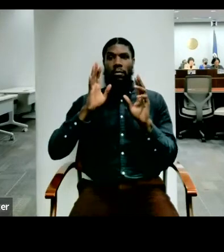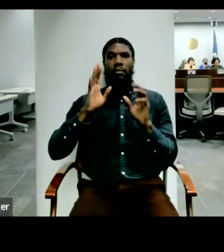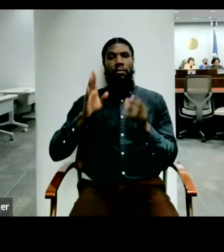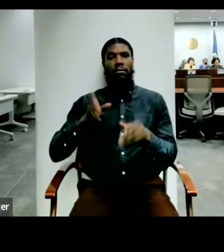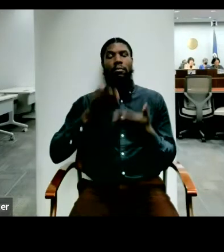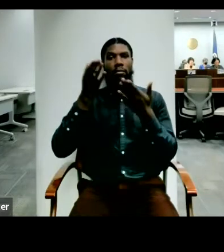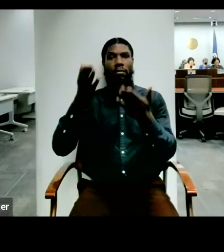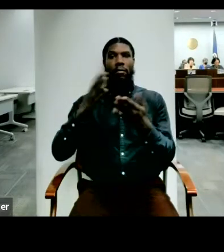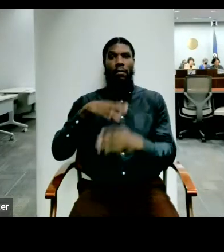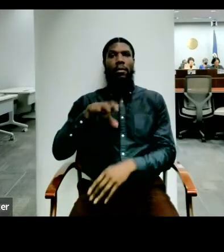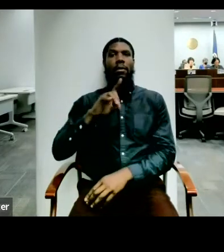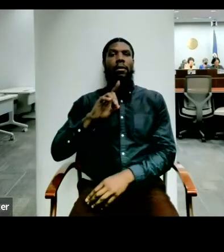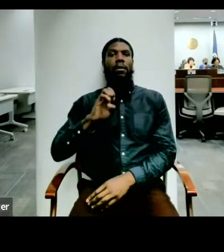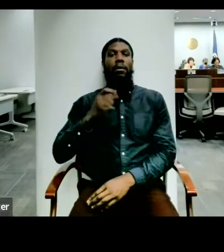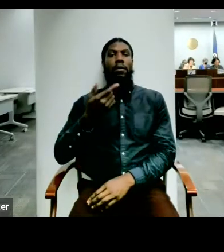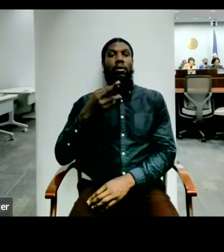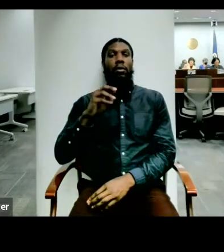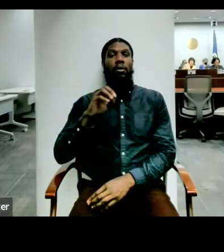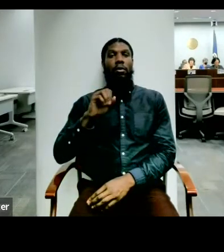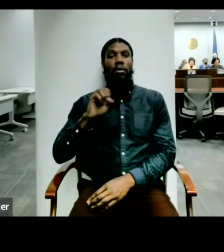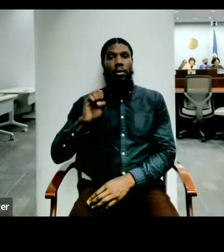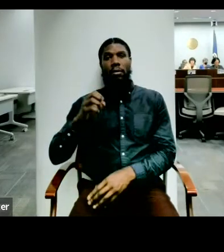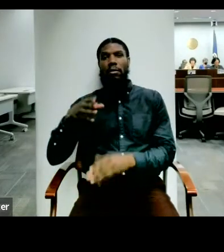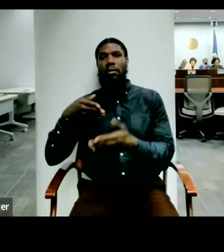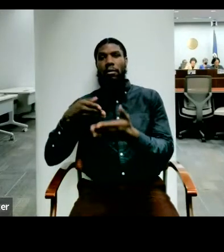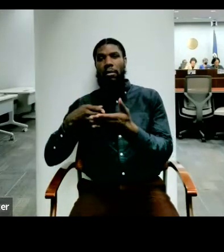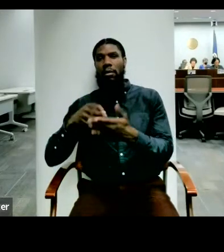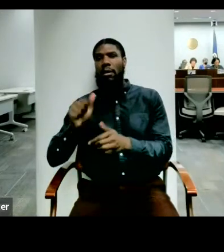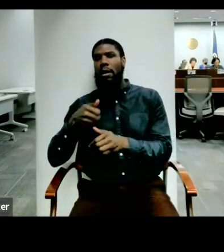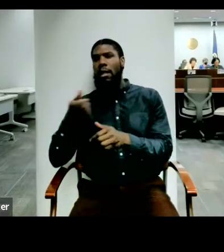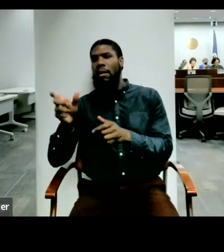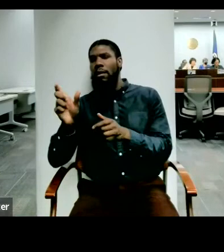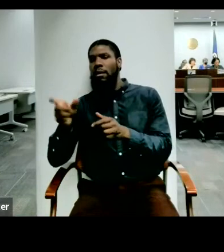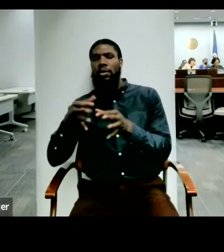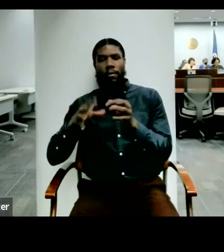which I believe there is a Cert petition that has been filed there, that involves